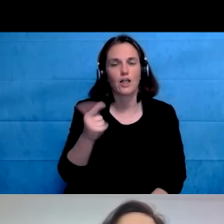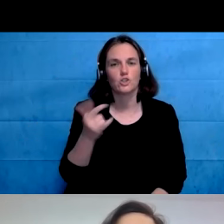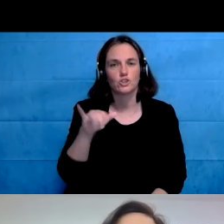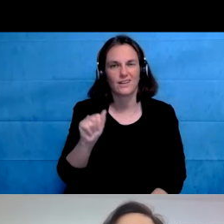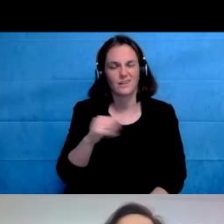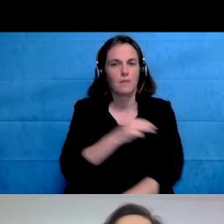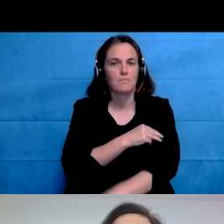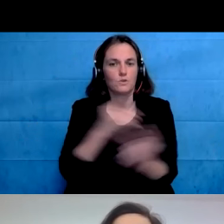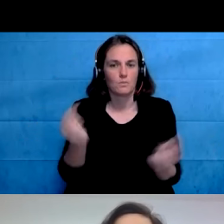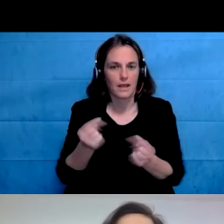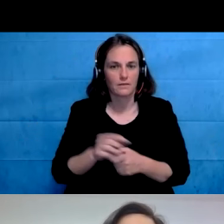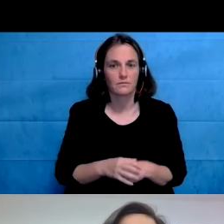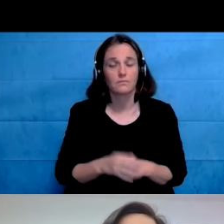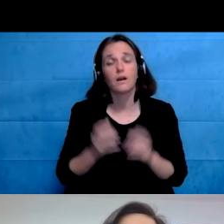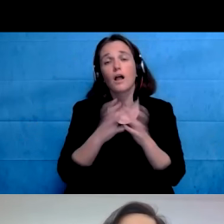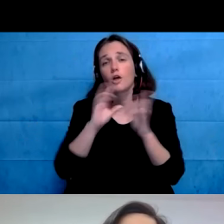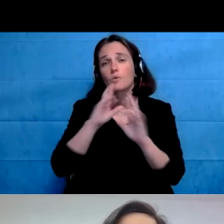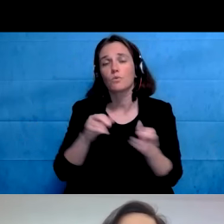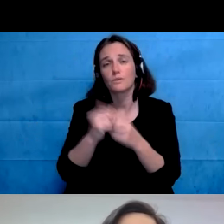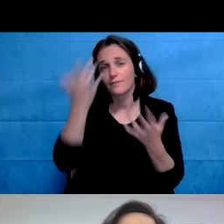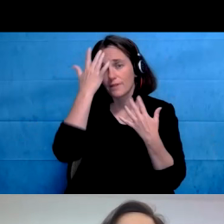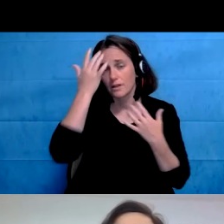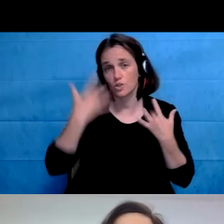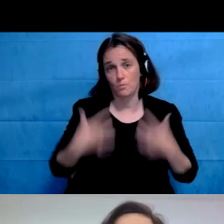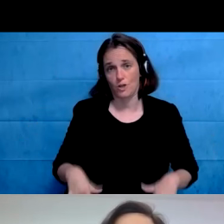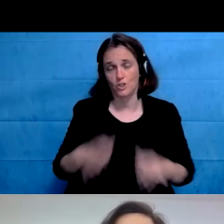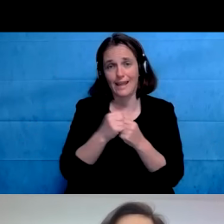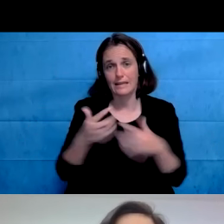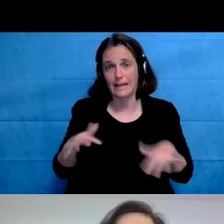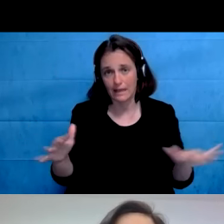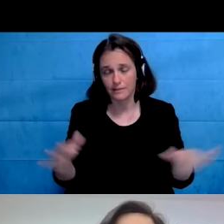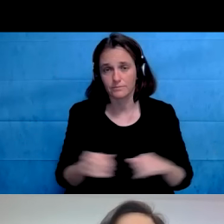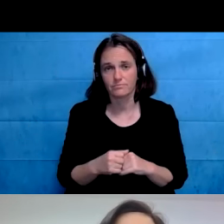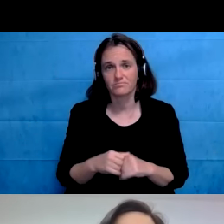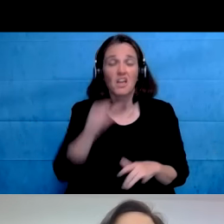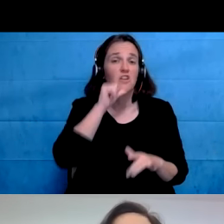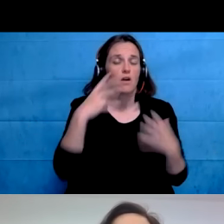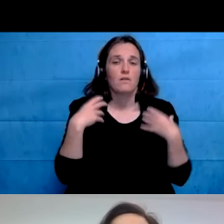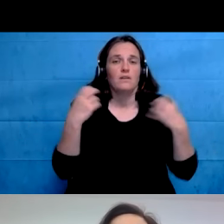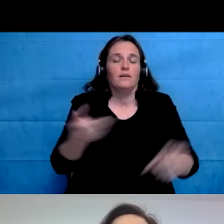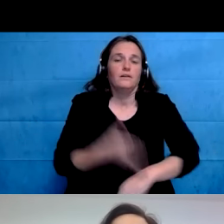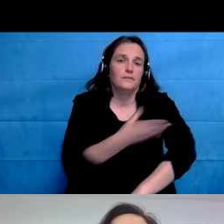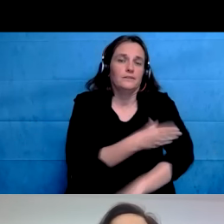a lot of reports of depression and anxiety symptoms, non-restorative sleep and loss of taste and smell.